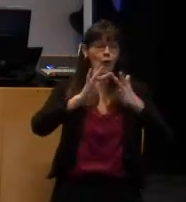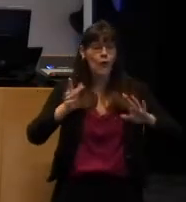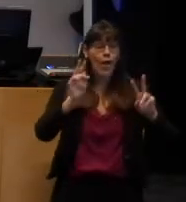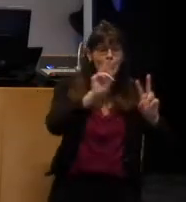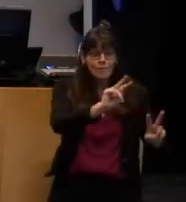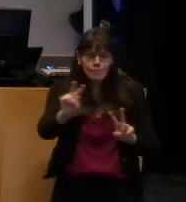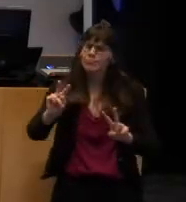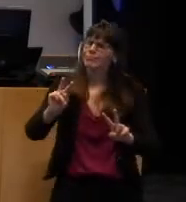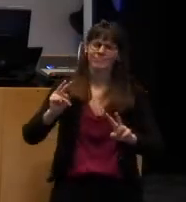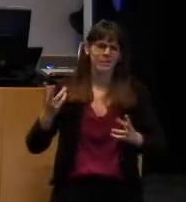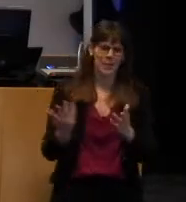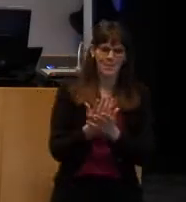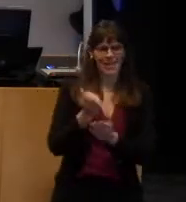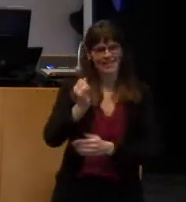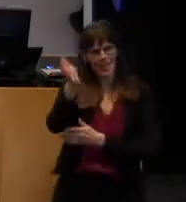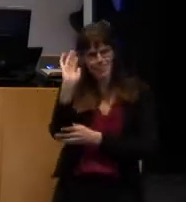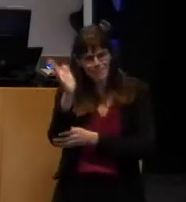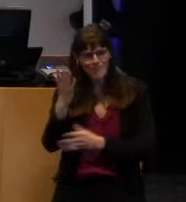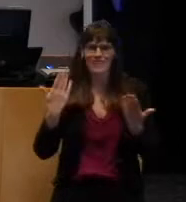I'm really delighted to be able to present to you my work.